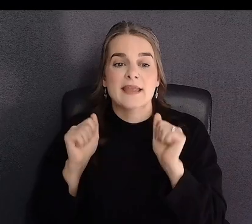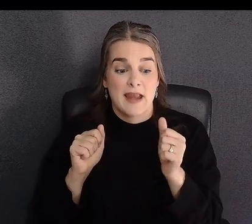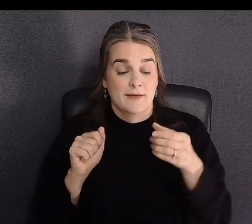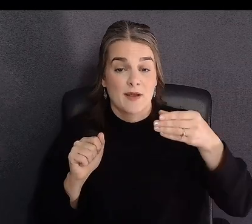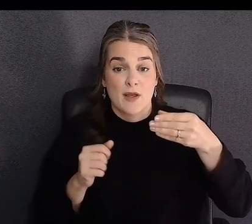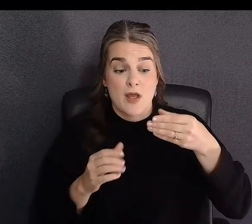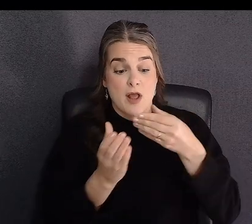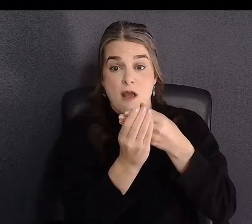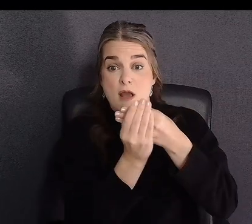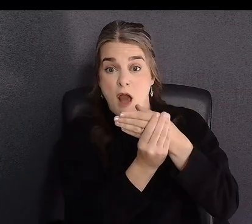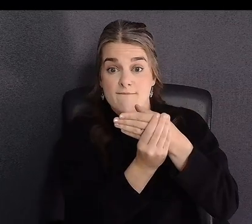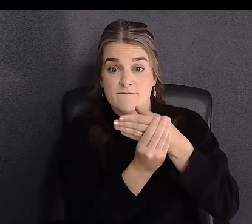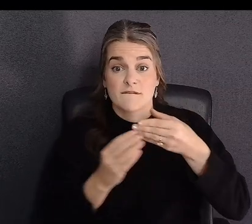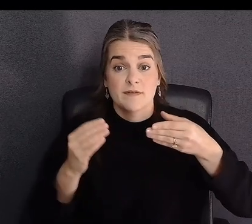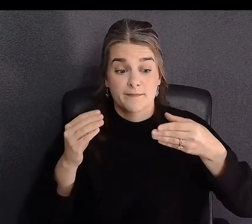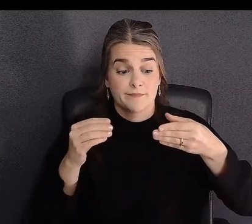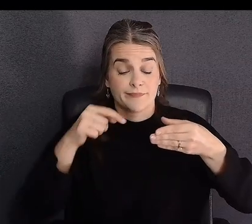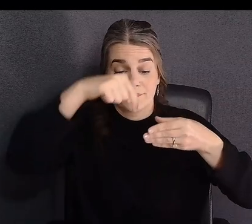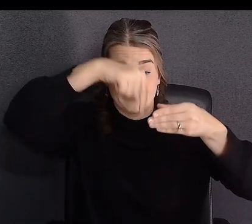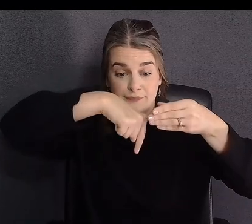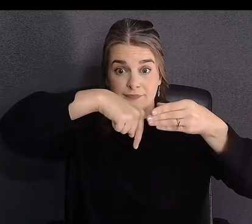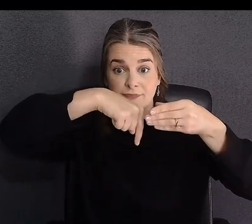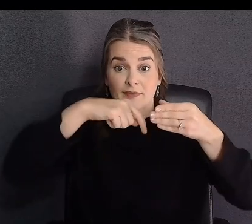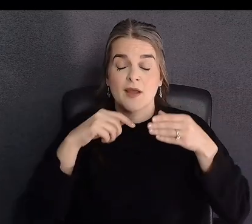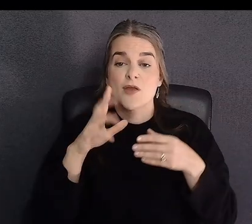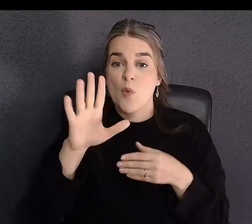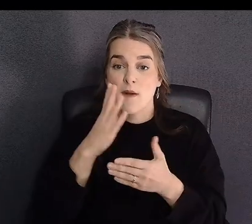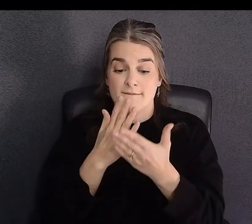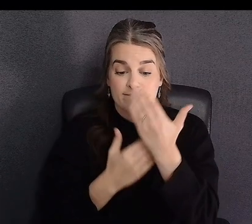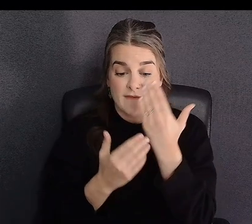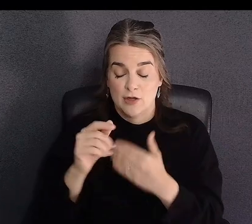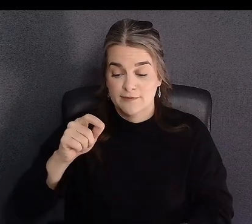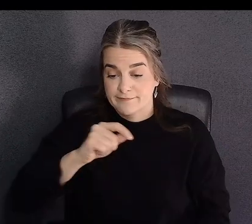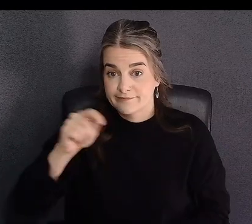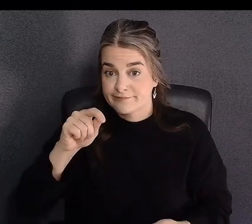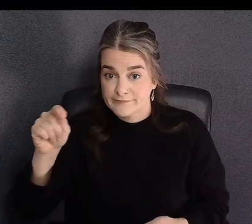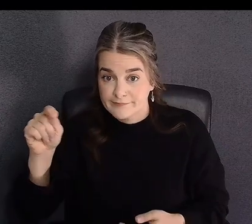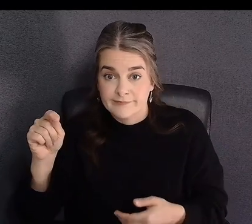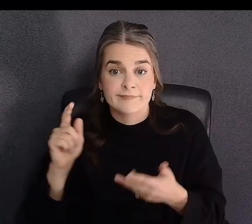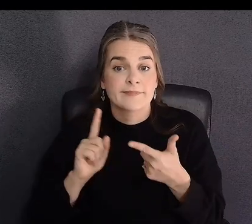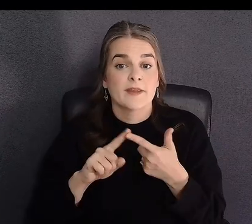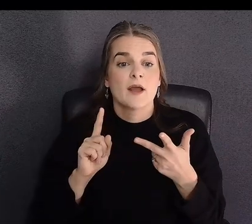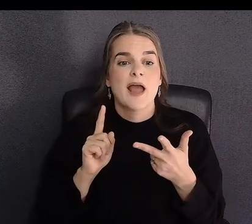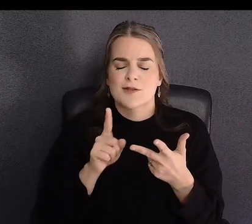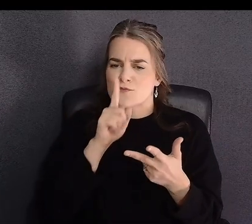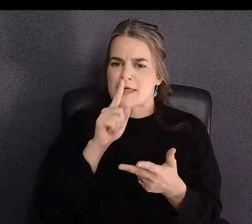You can wrap stuff with it. It's just a fine-point tip, which is really nice if you're into drawing and you really want to get that defined